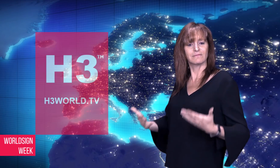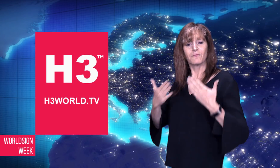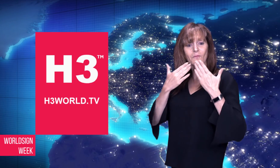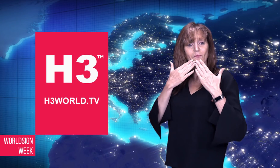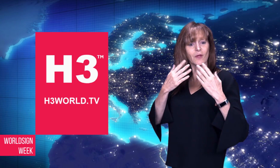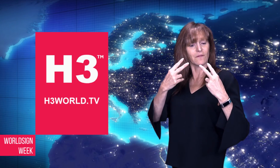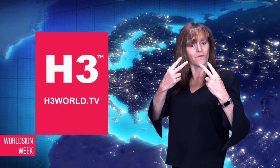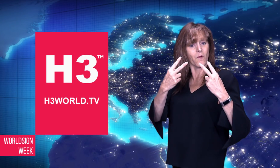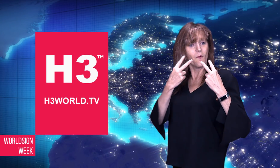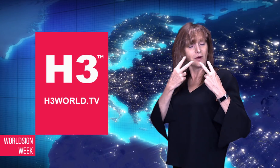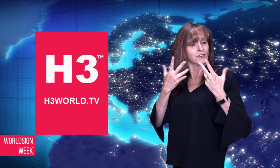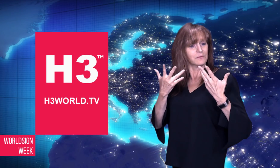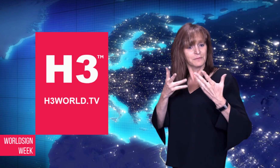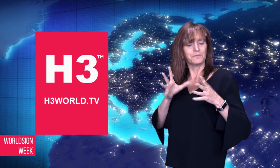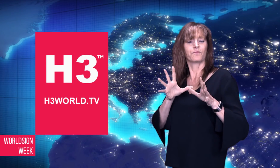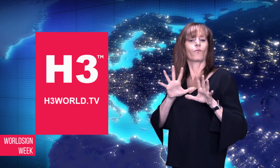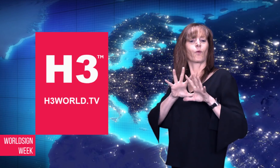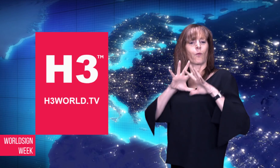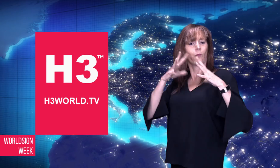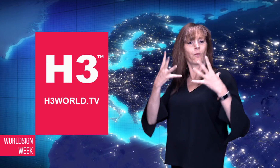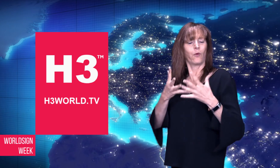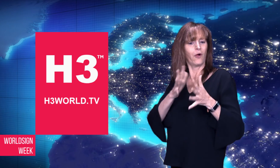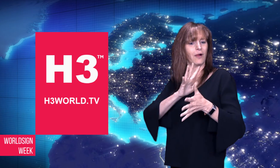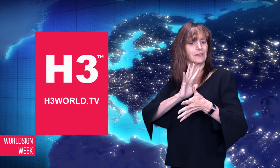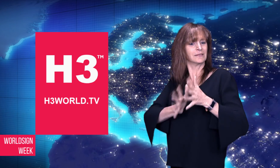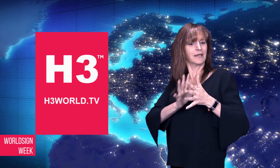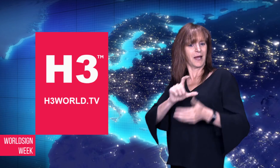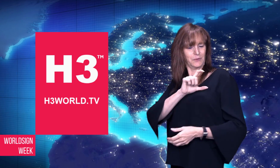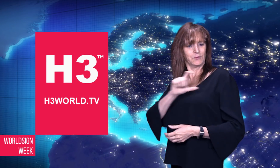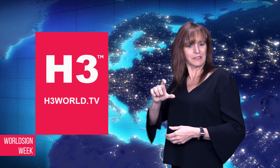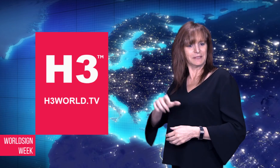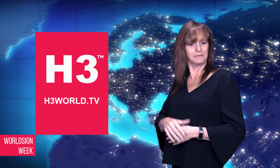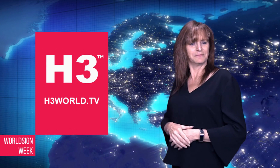Thank you for watching WorldSign Week,